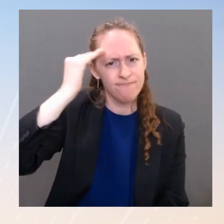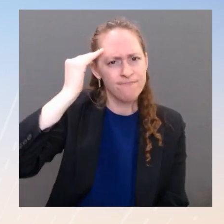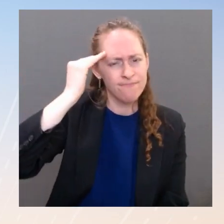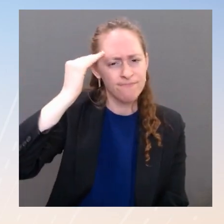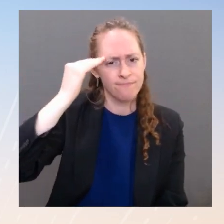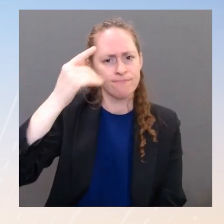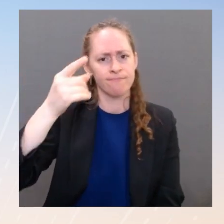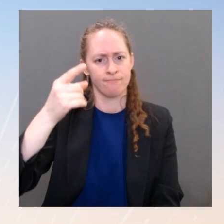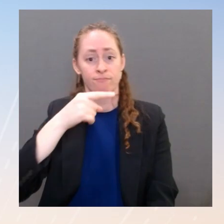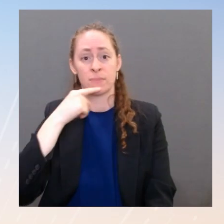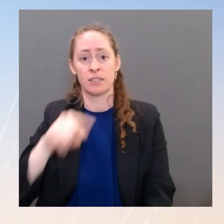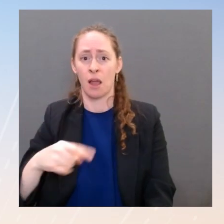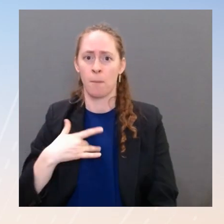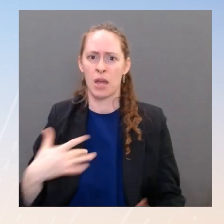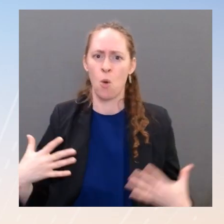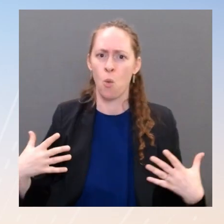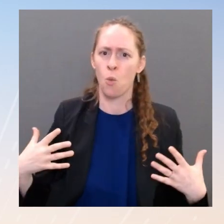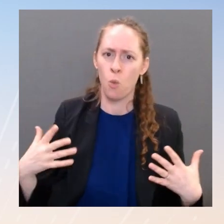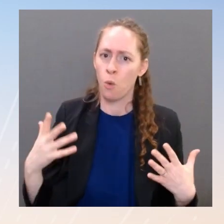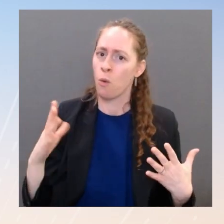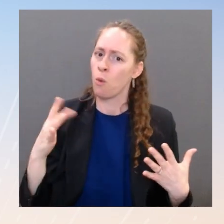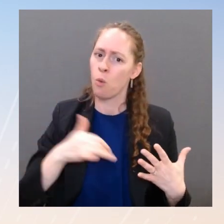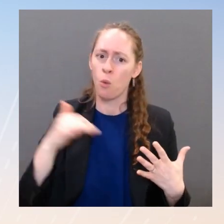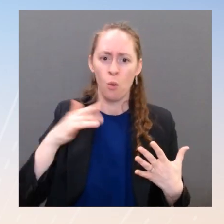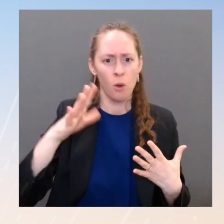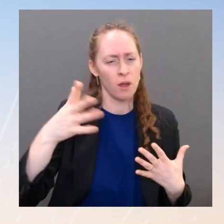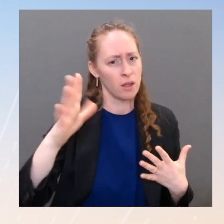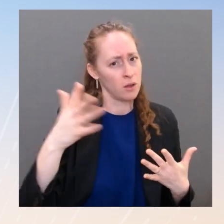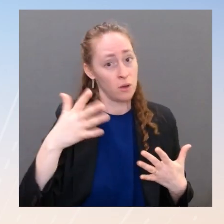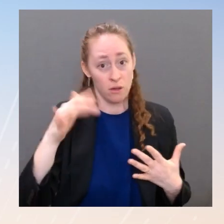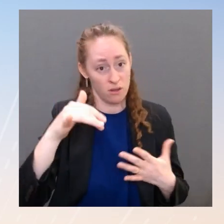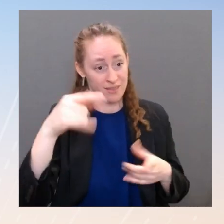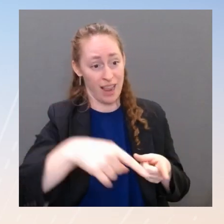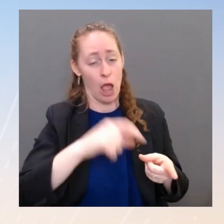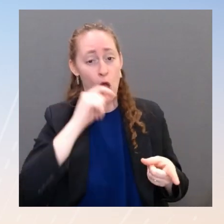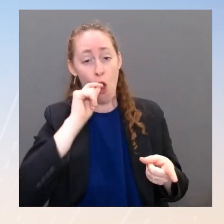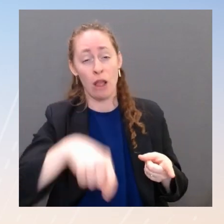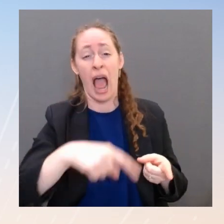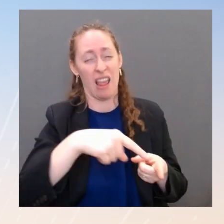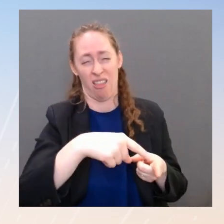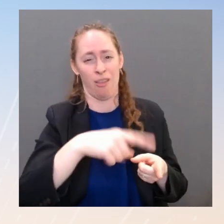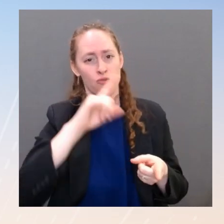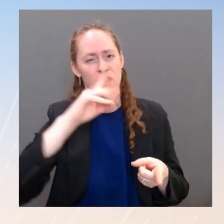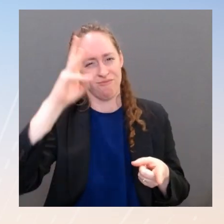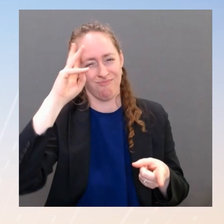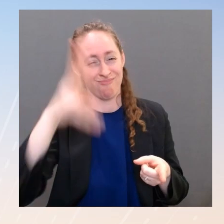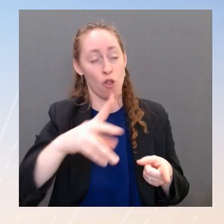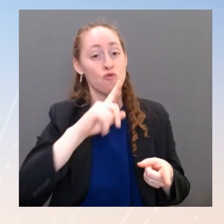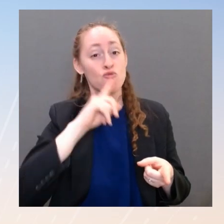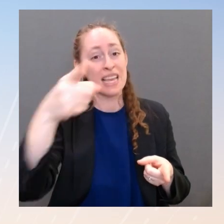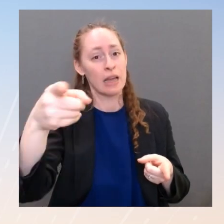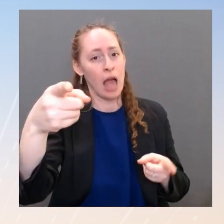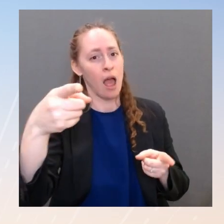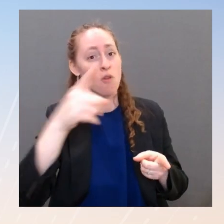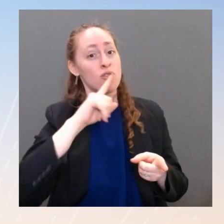but it is not a proxy war. This is a war between Russia and Ukraine. NATO is not involved. The United States is not fighting this war.